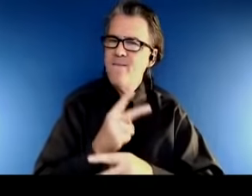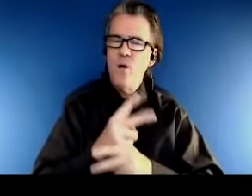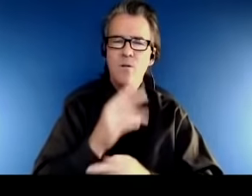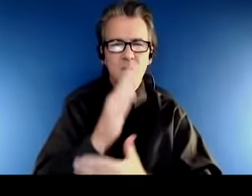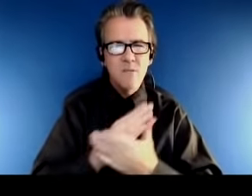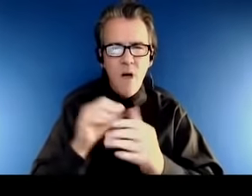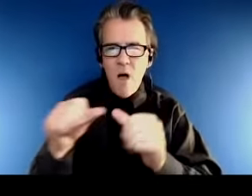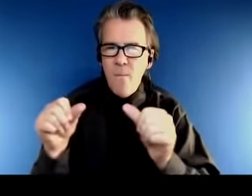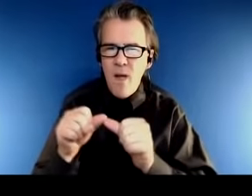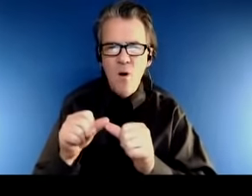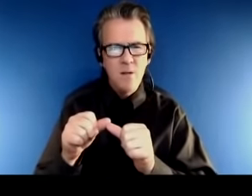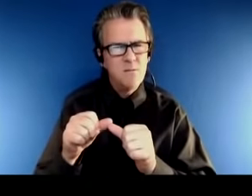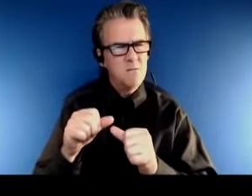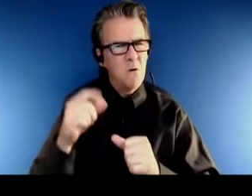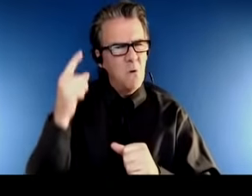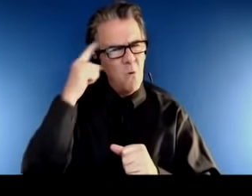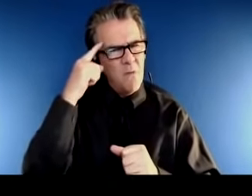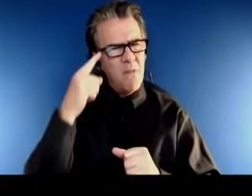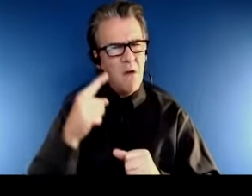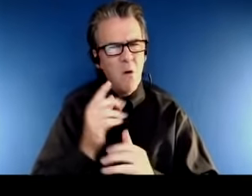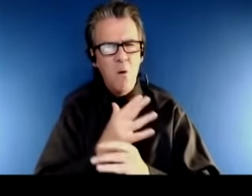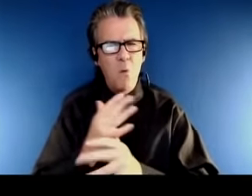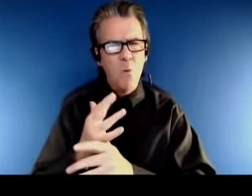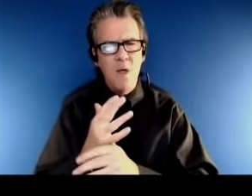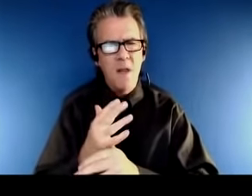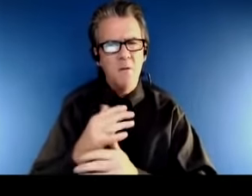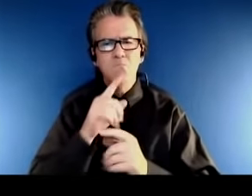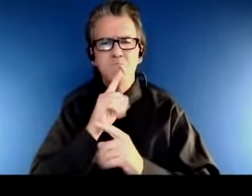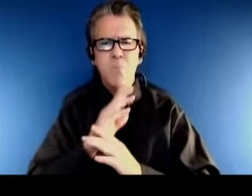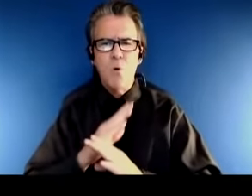from the 2019 PSPS season to the 2020